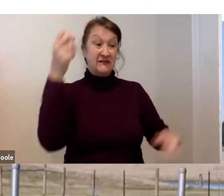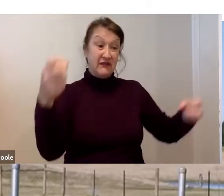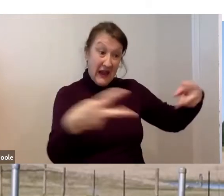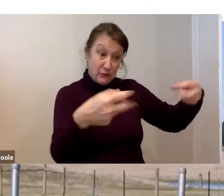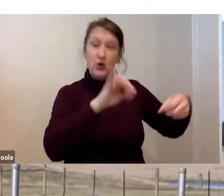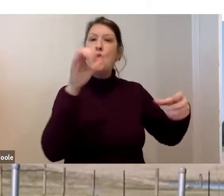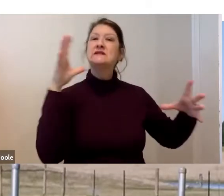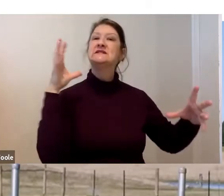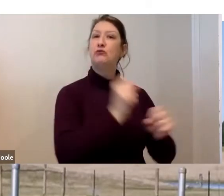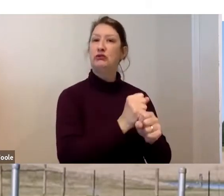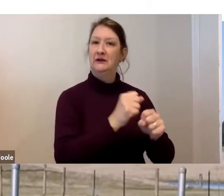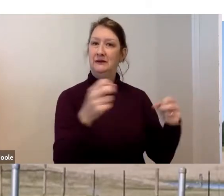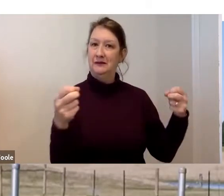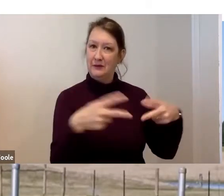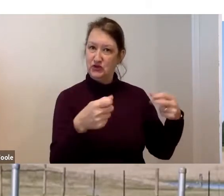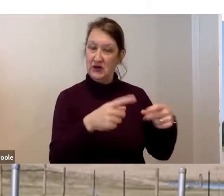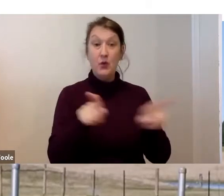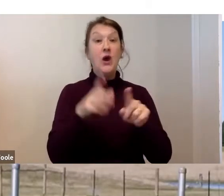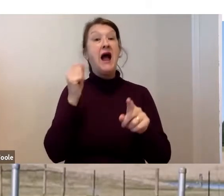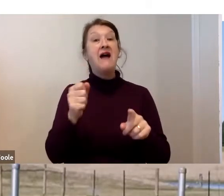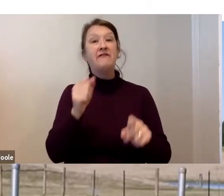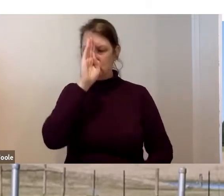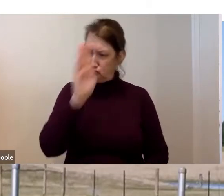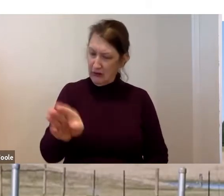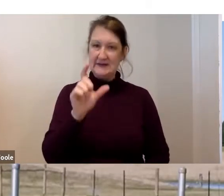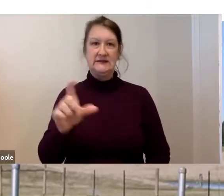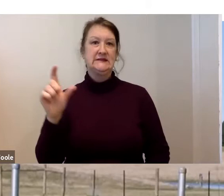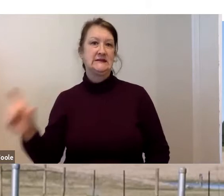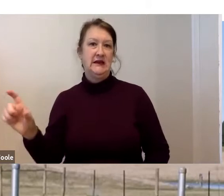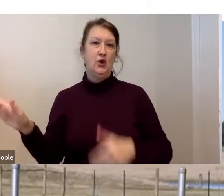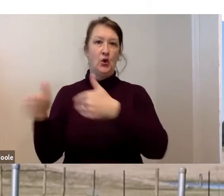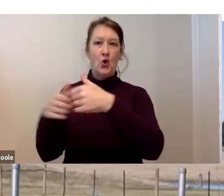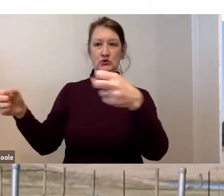They also have straight closed captioning for the interview section.